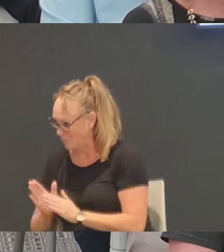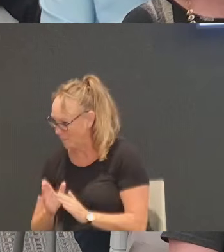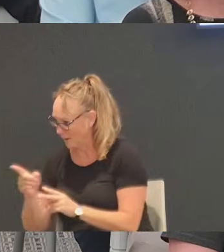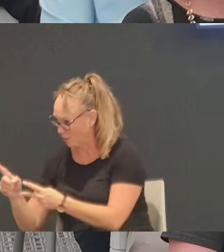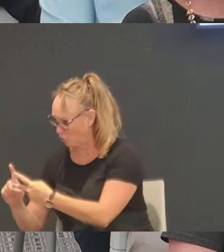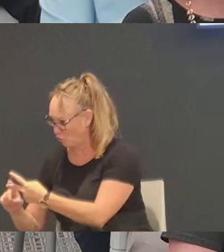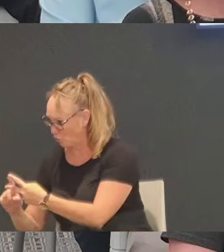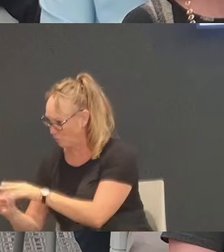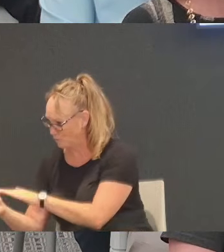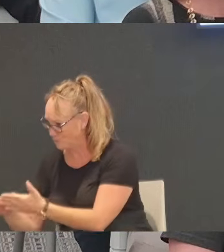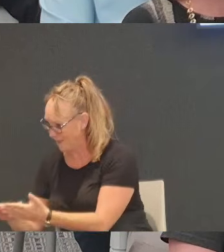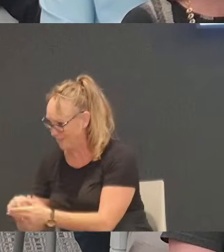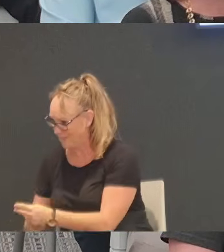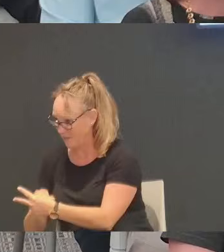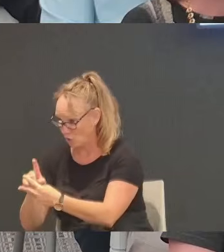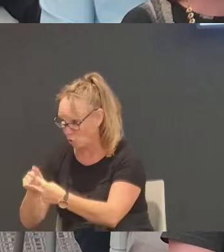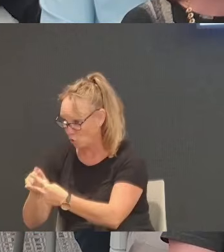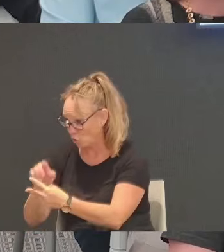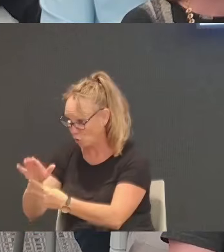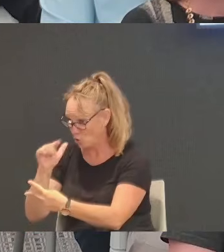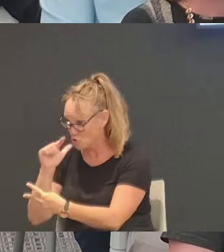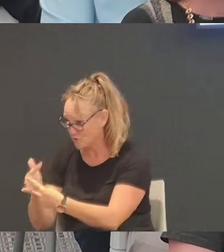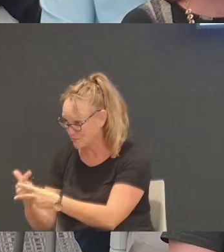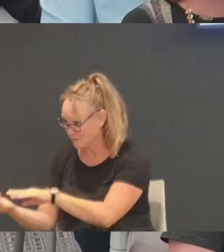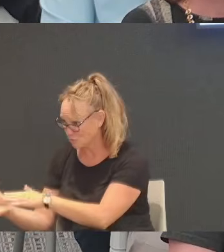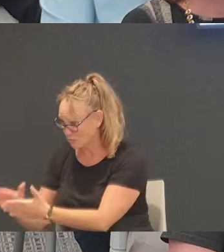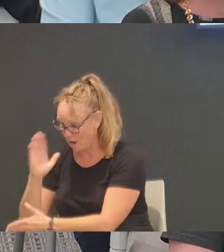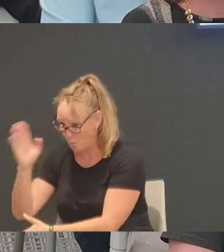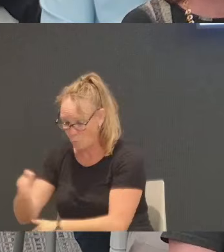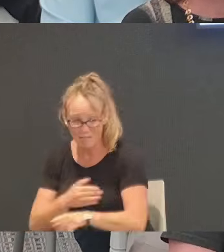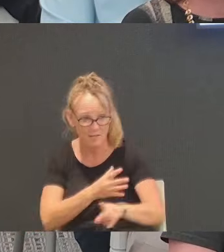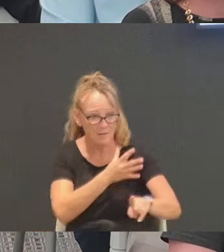and preparing a mother with the duty no parent should ever have to face, burying their own